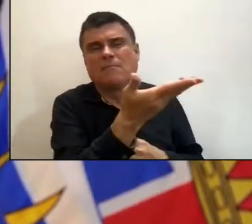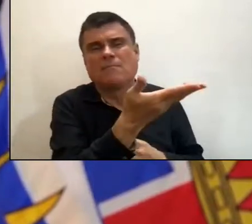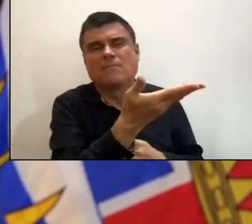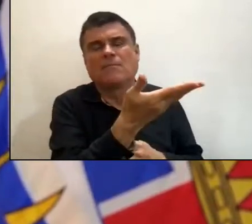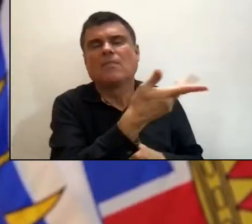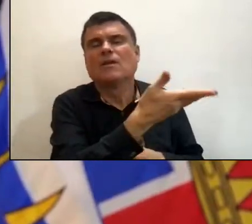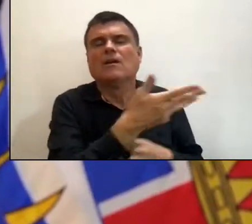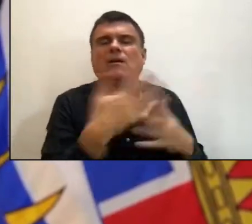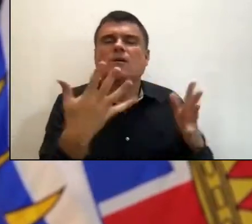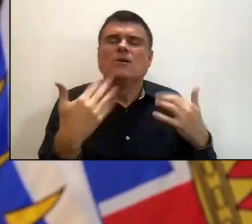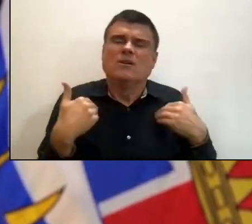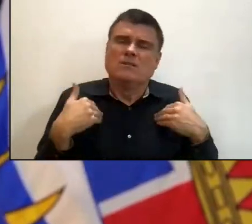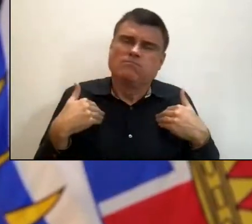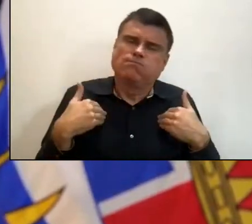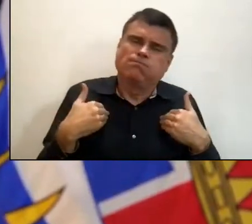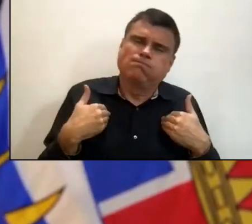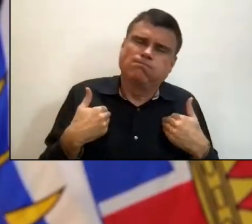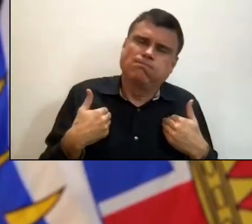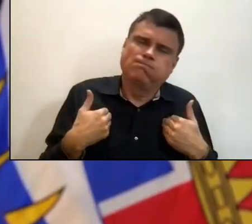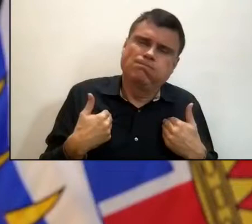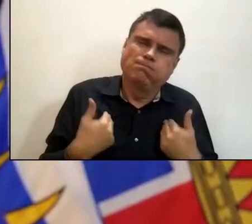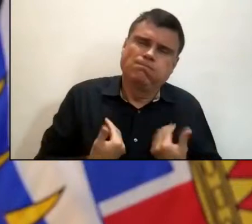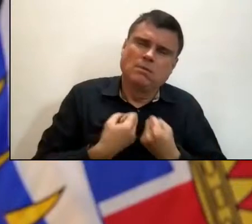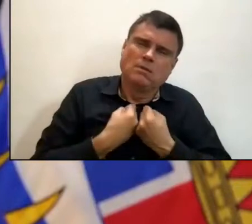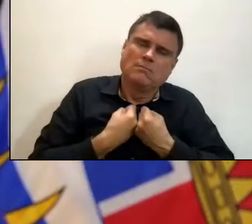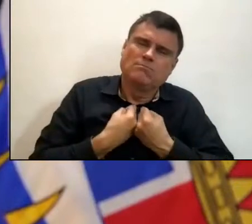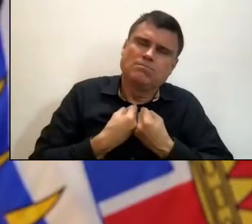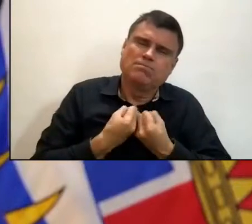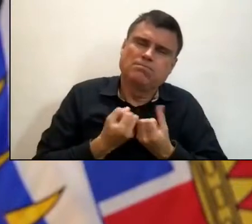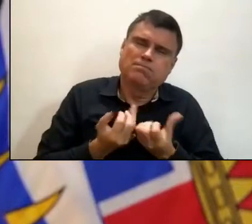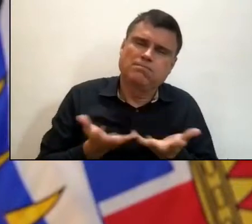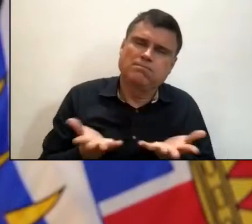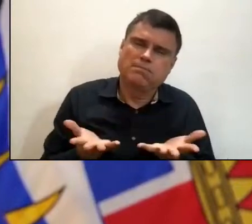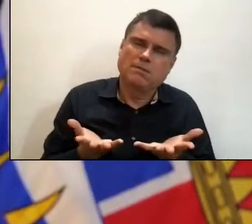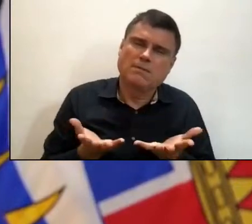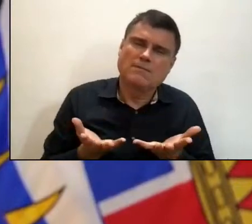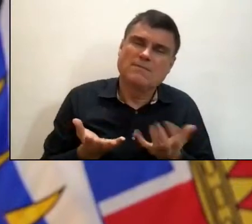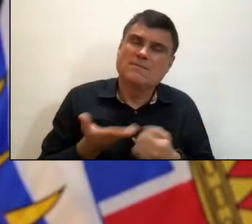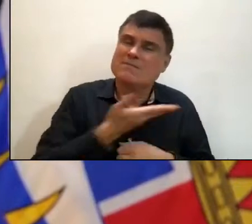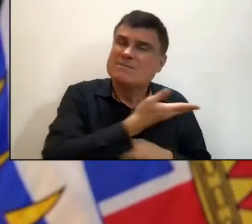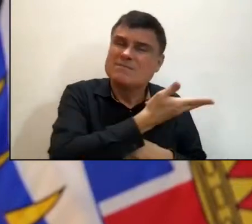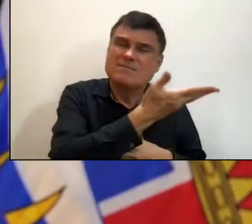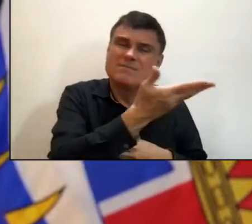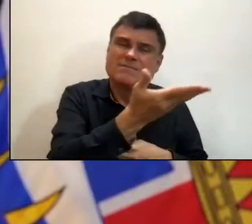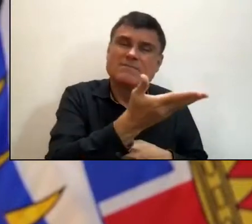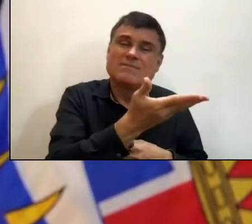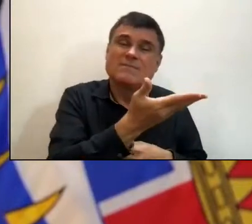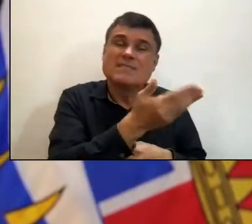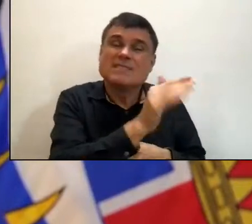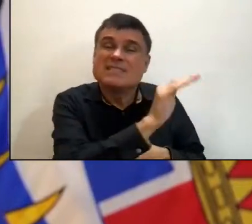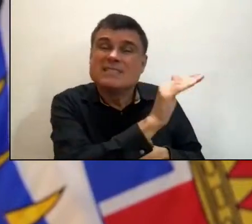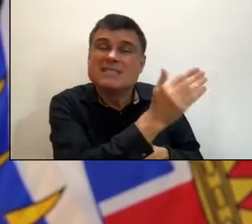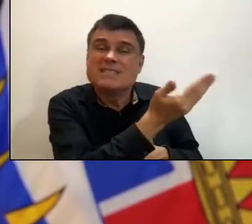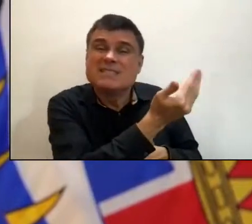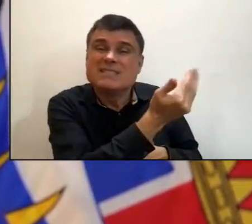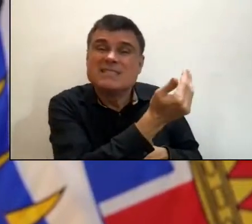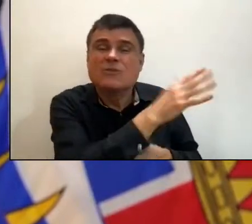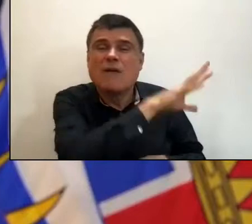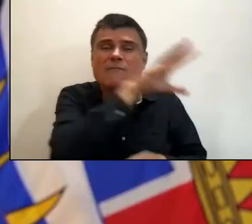clinics because it's the same people that work in our case and contact management. It's the same people that work